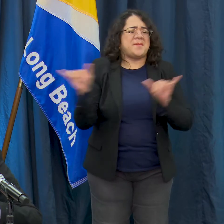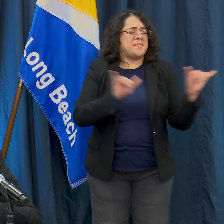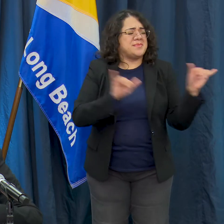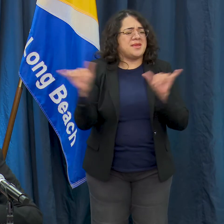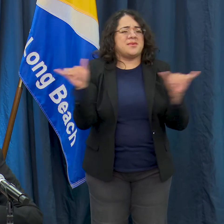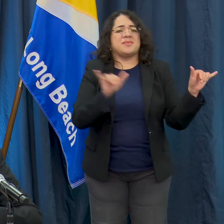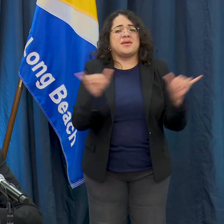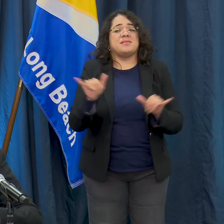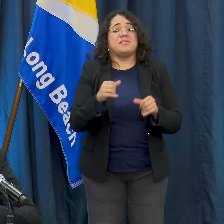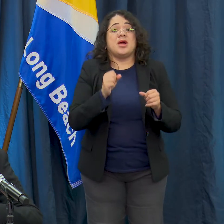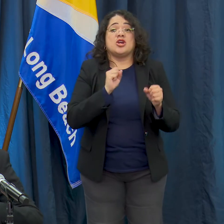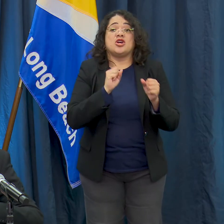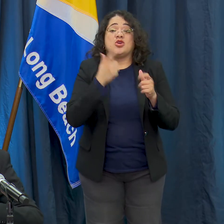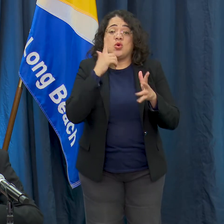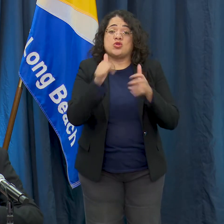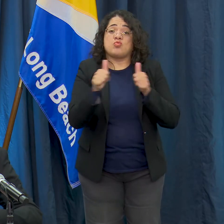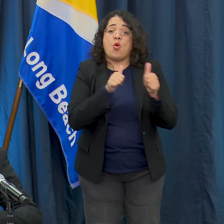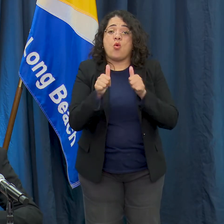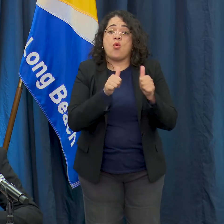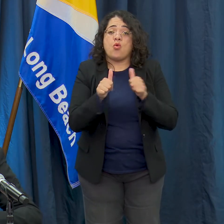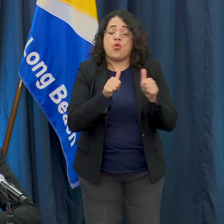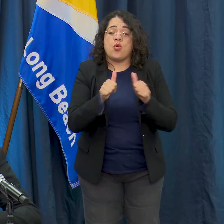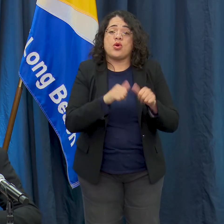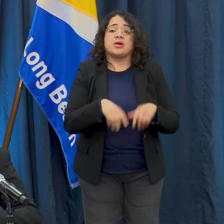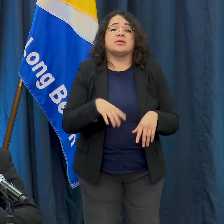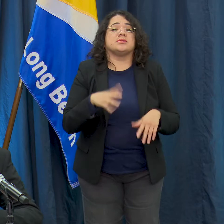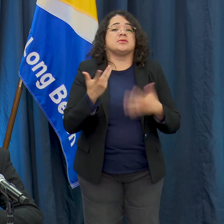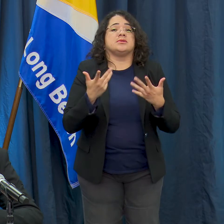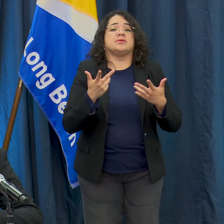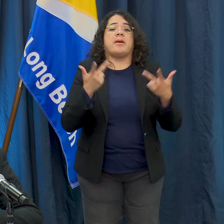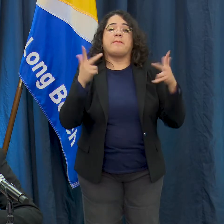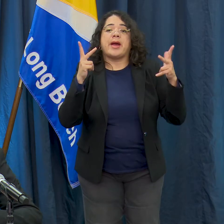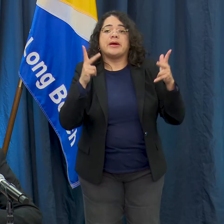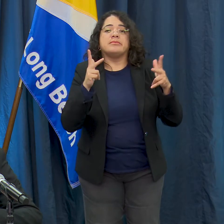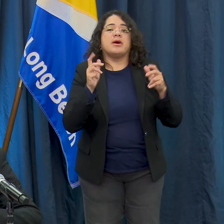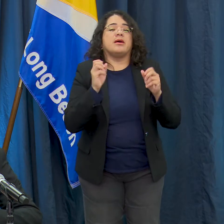that require you know passing the basketball or the soccer ball